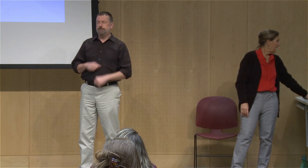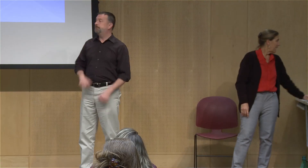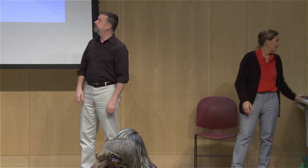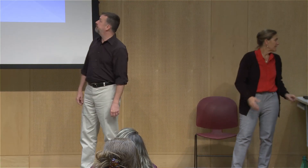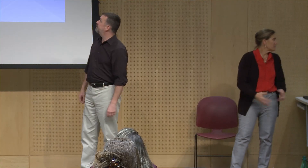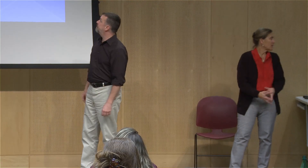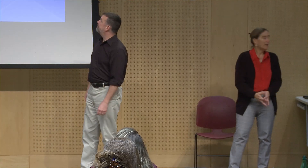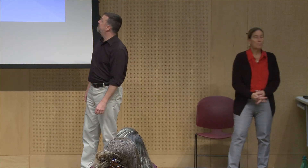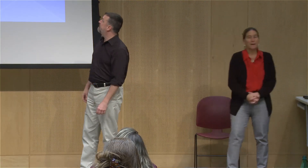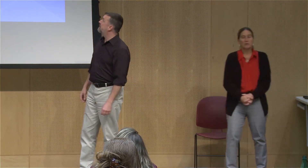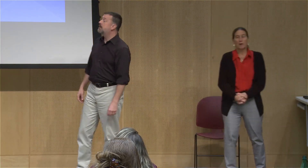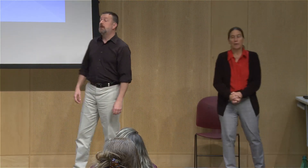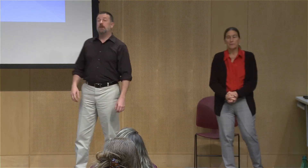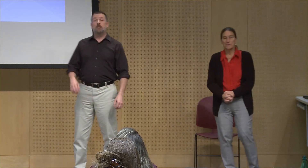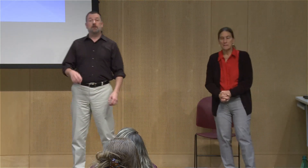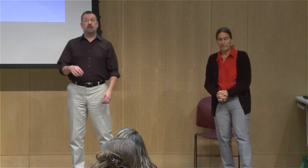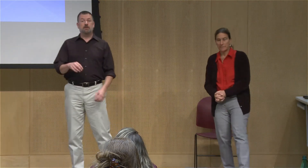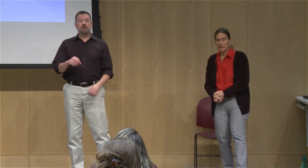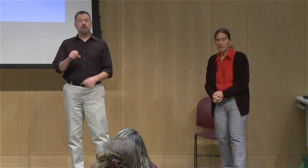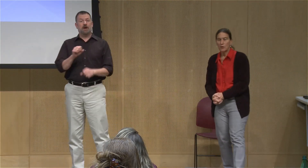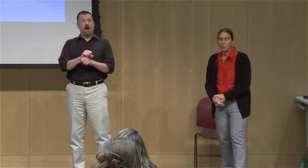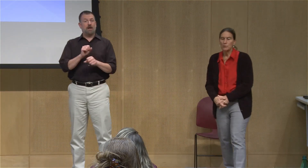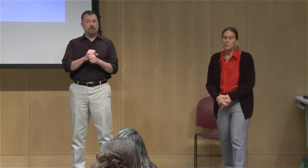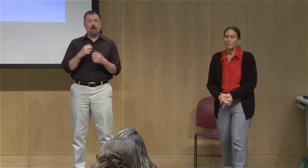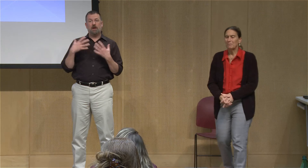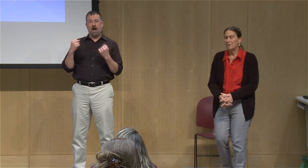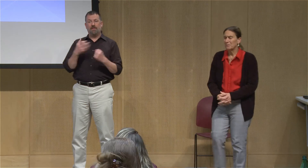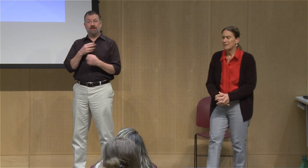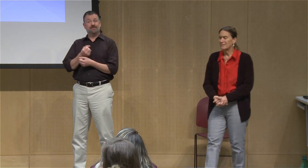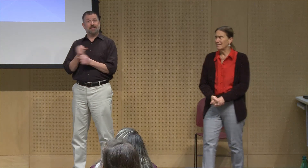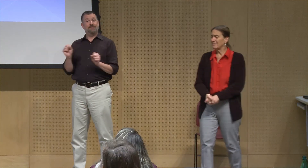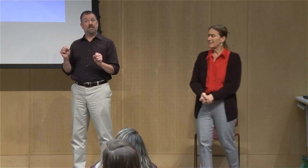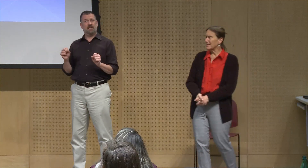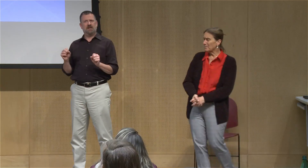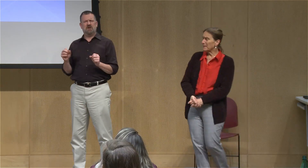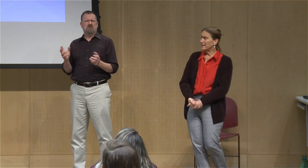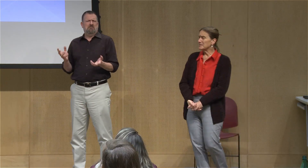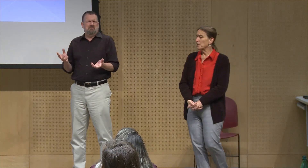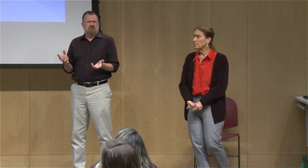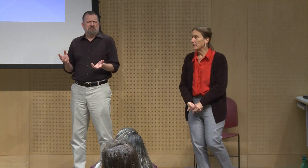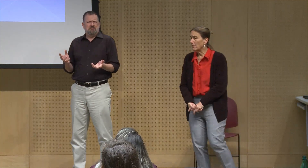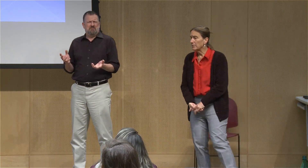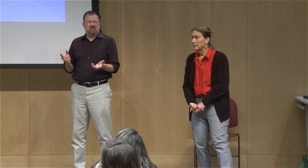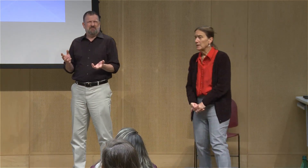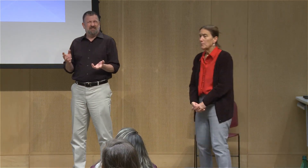AND THEN THERE'S OCCUPATIONAL HEALTH AND SAFETY, WHICH WE DON'T REALLY TEND TO THINK ABOUT THAT AS PUBLIC HEALTH,